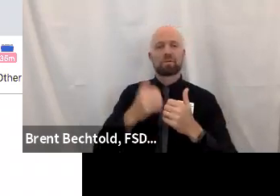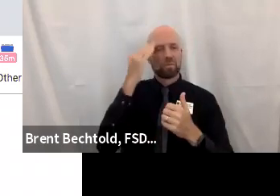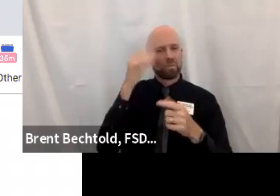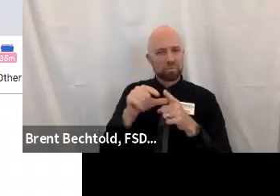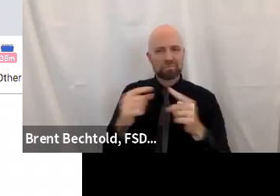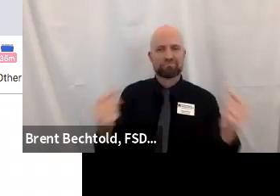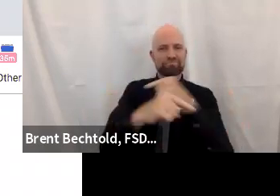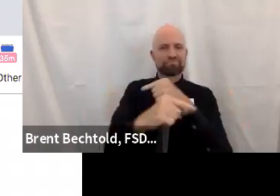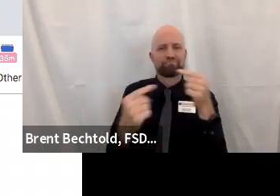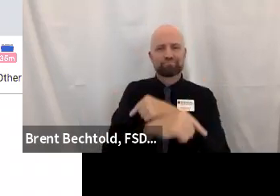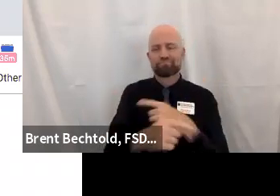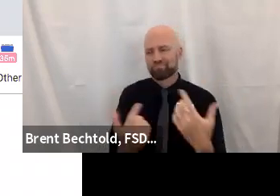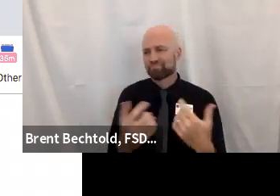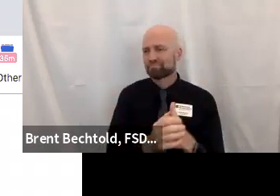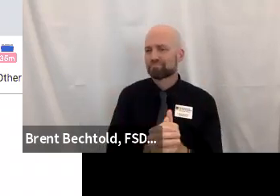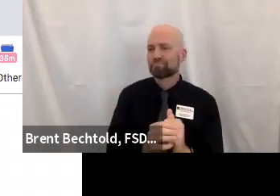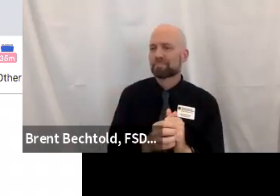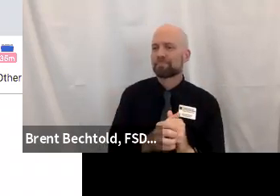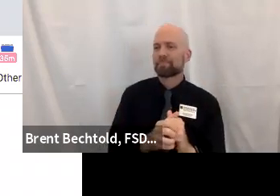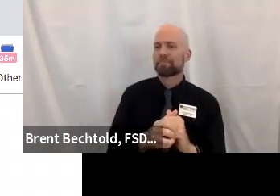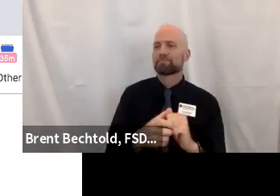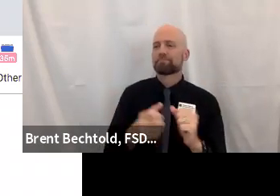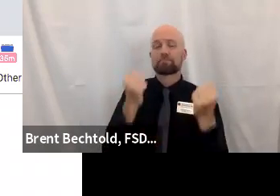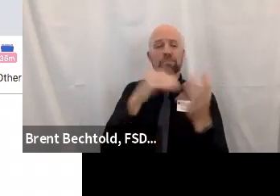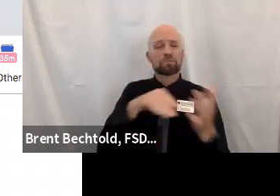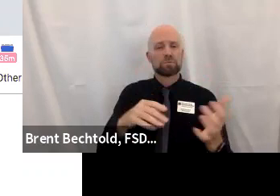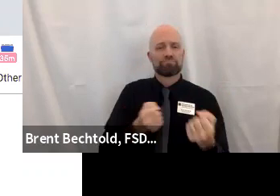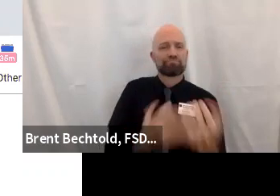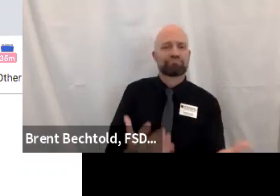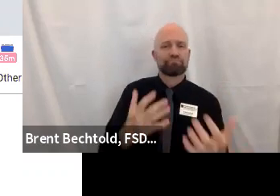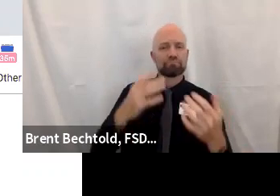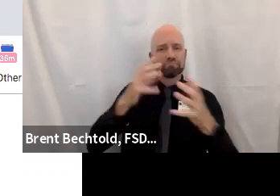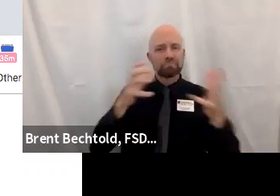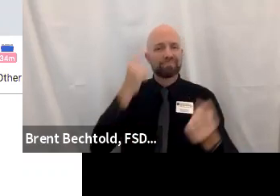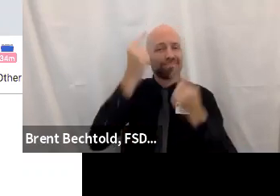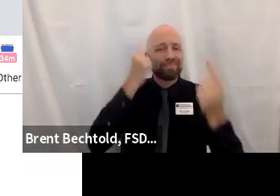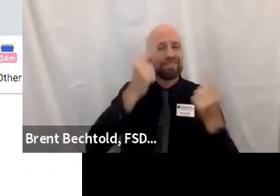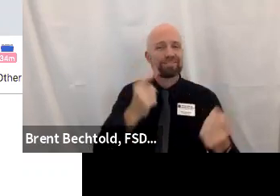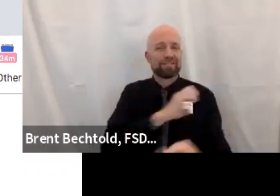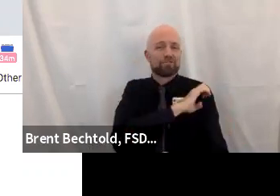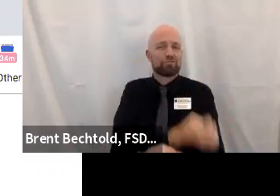Likewise if you don't.. you know ...and it can go the other way, too. Vice versa. They're dependent upon each other